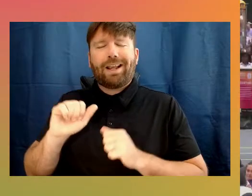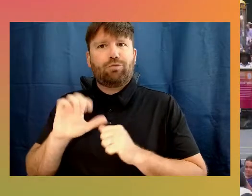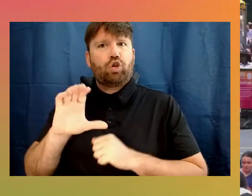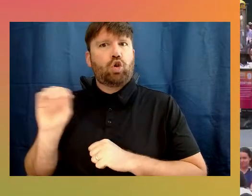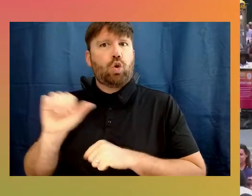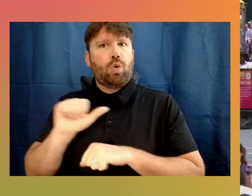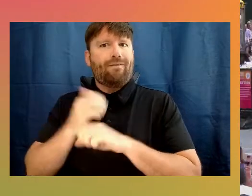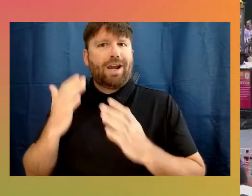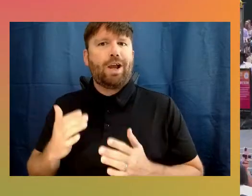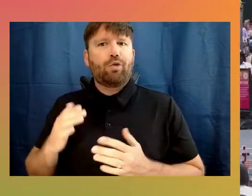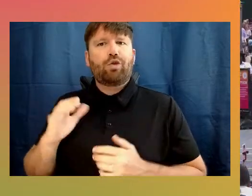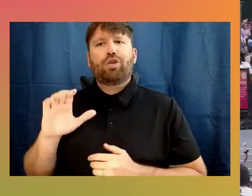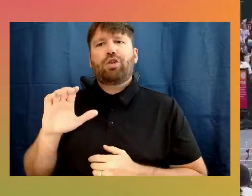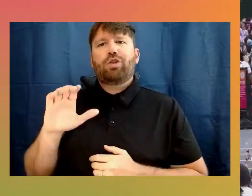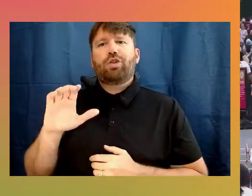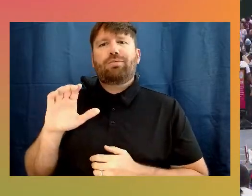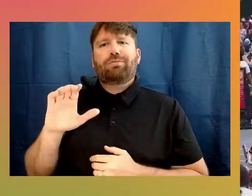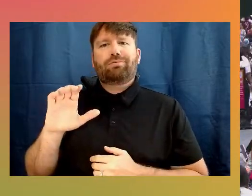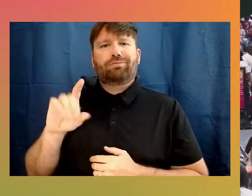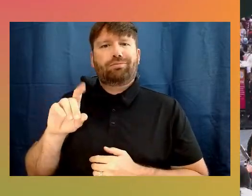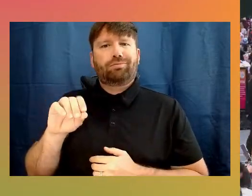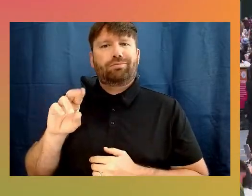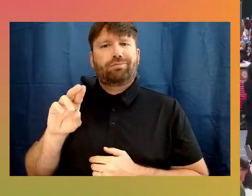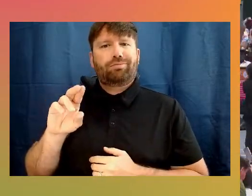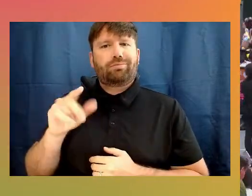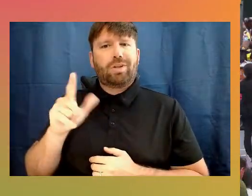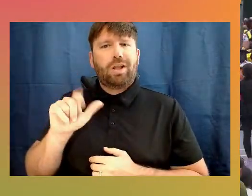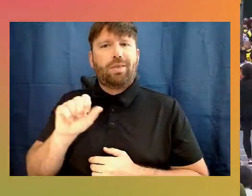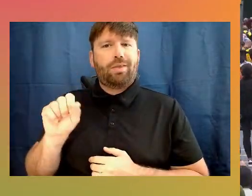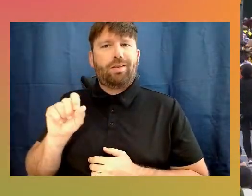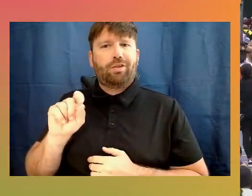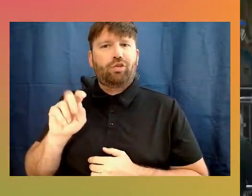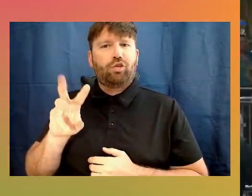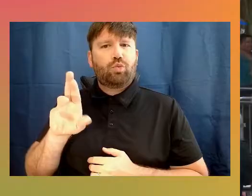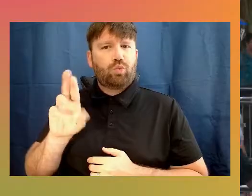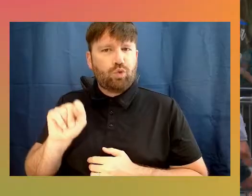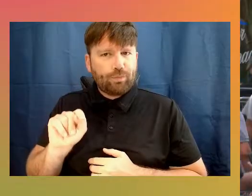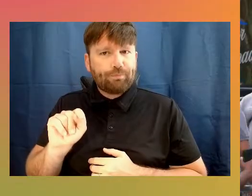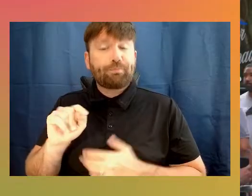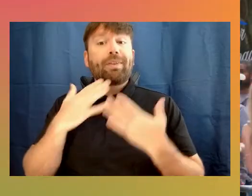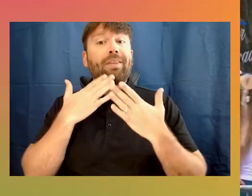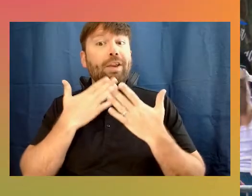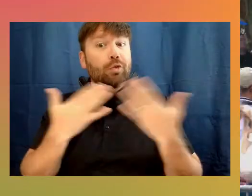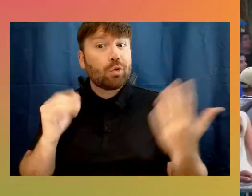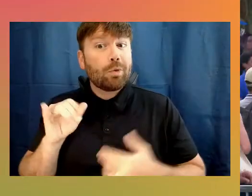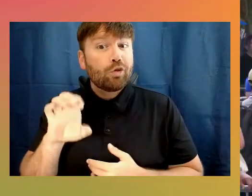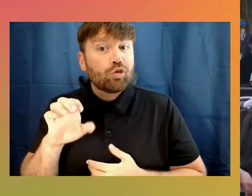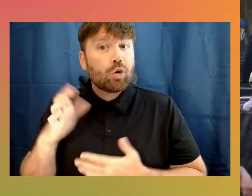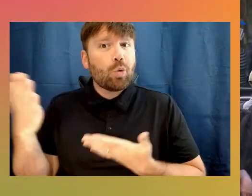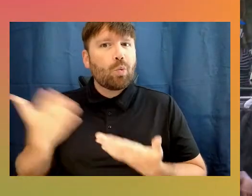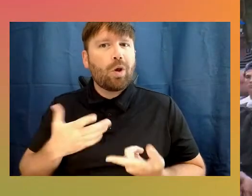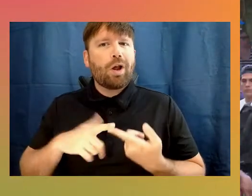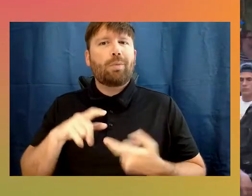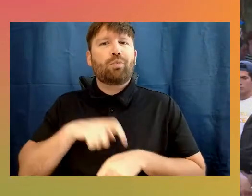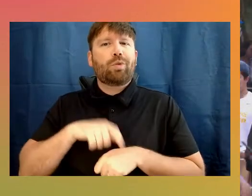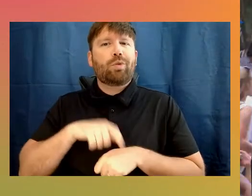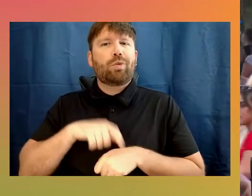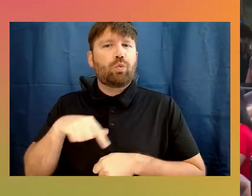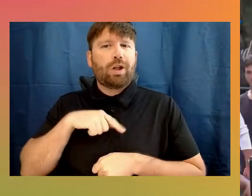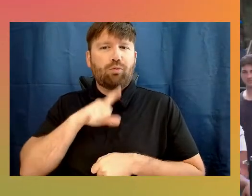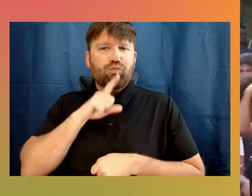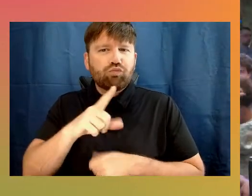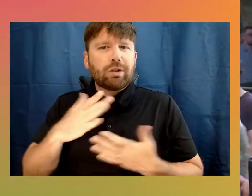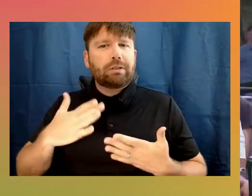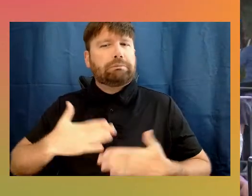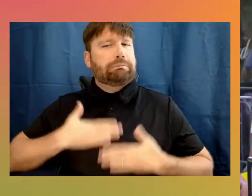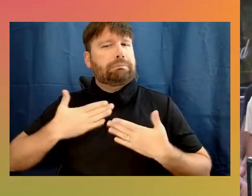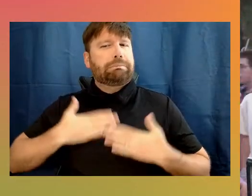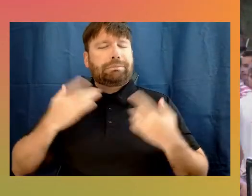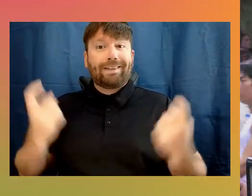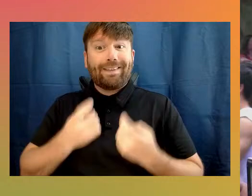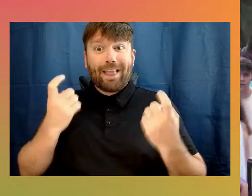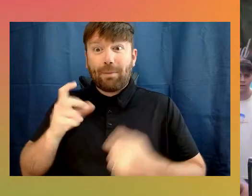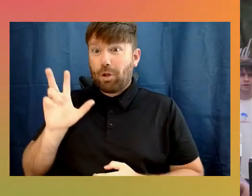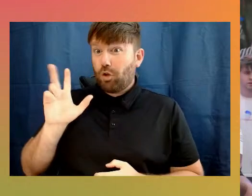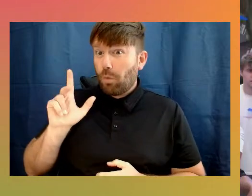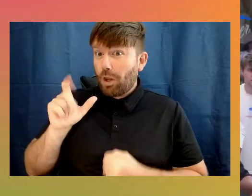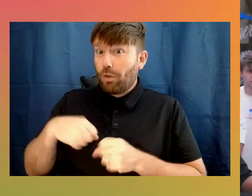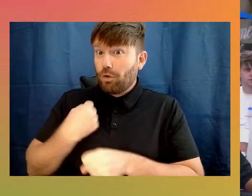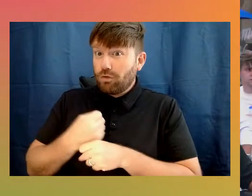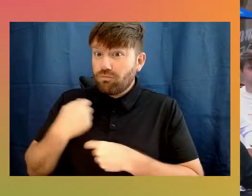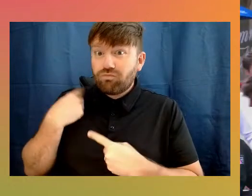AND EVENT CO-FOUNDER DOUGLAS